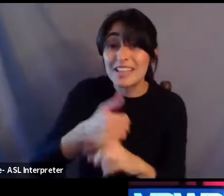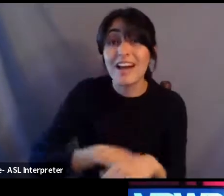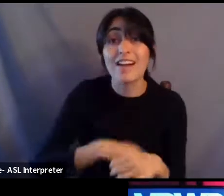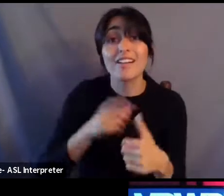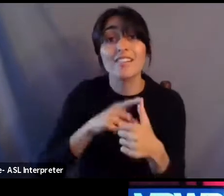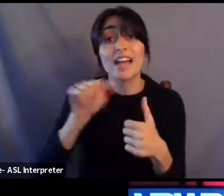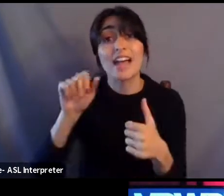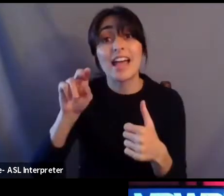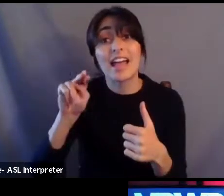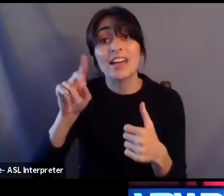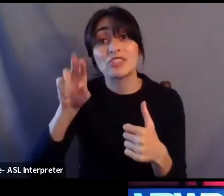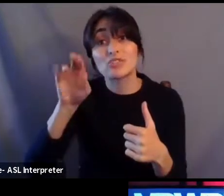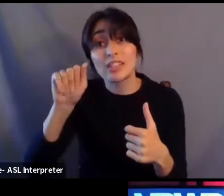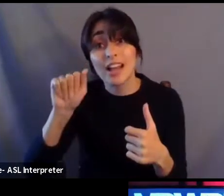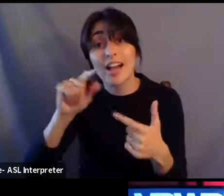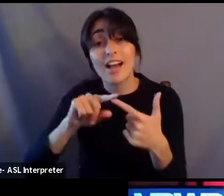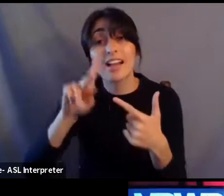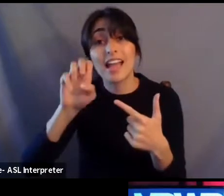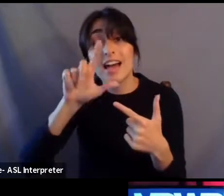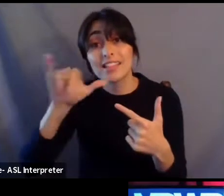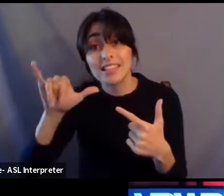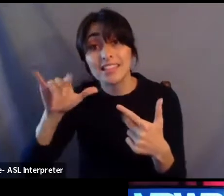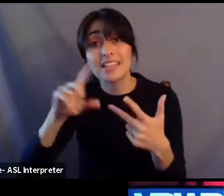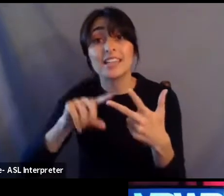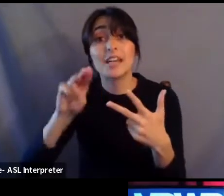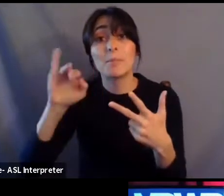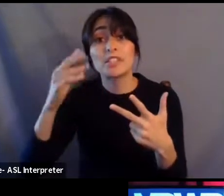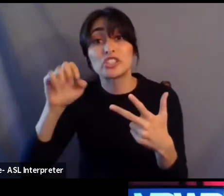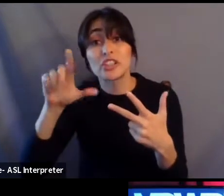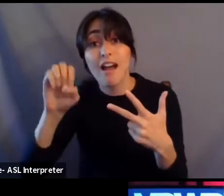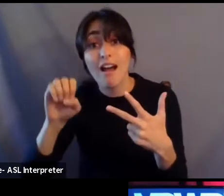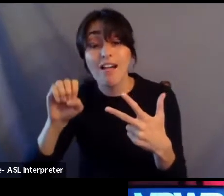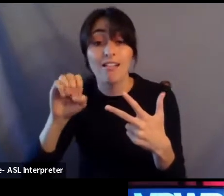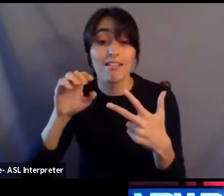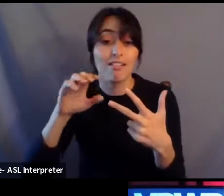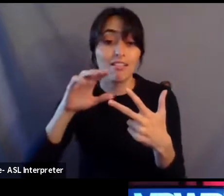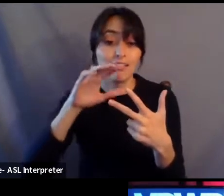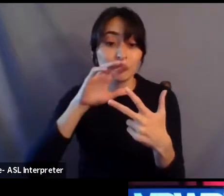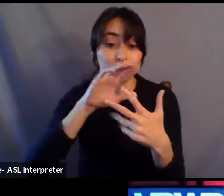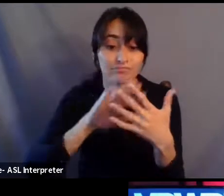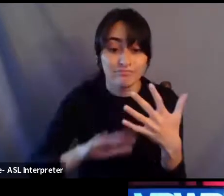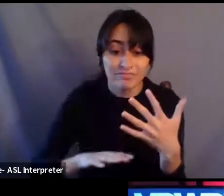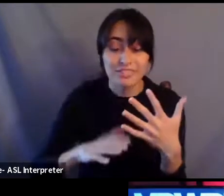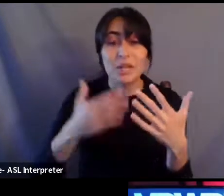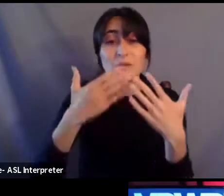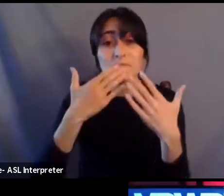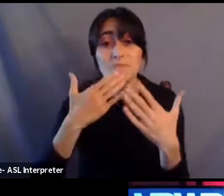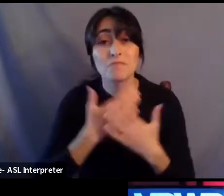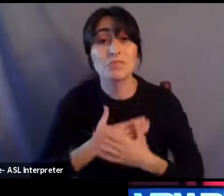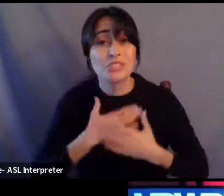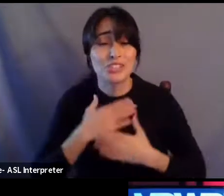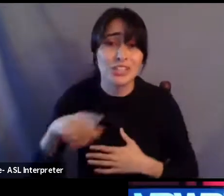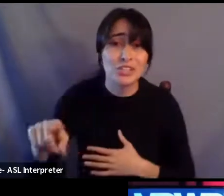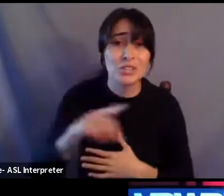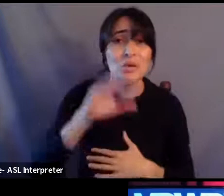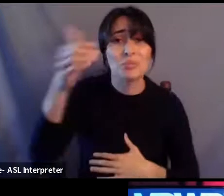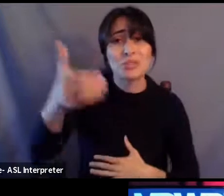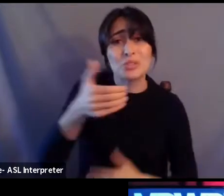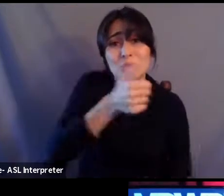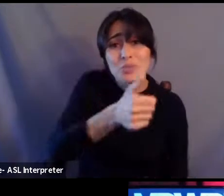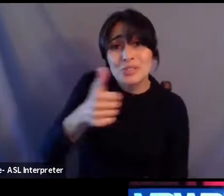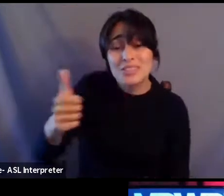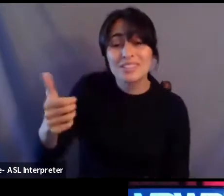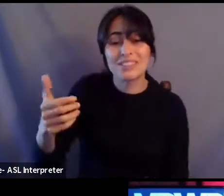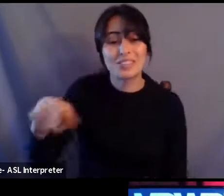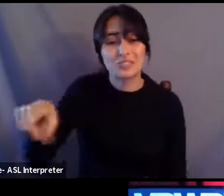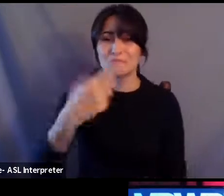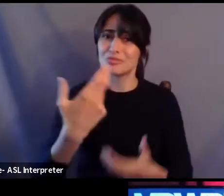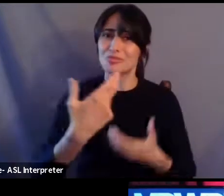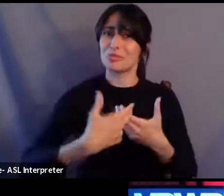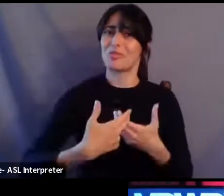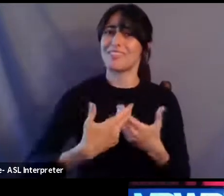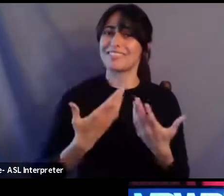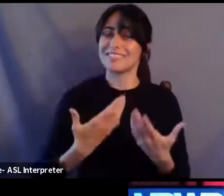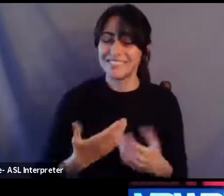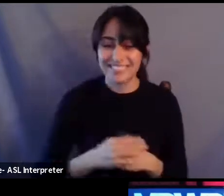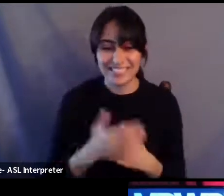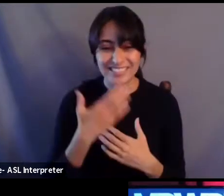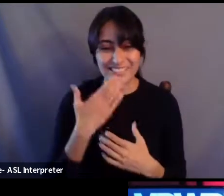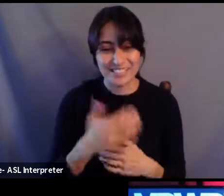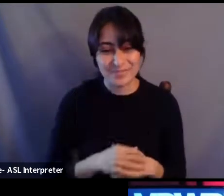and Michelle. Appreciate you all introducing yourselves and appreciate you being here. Two